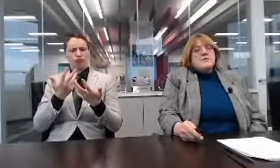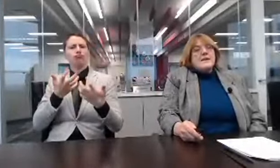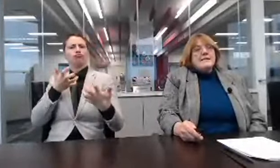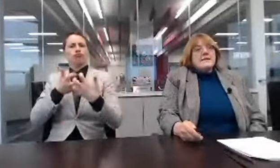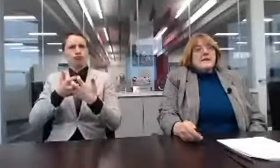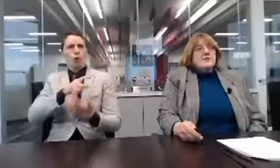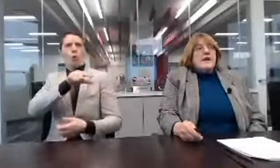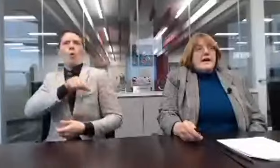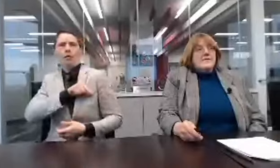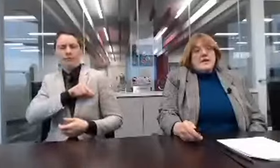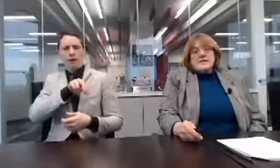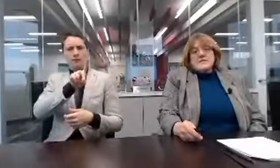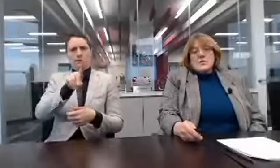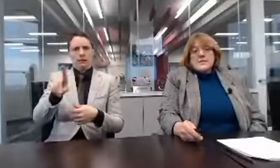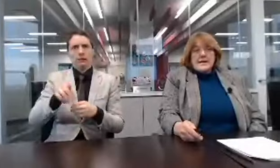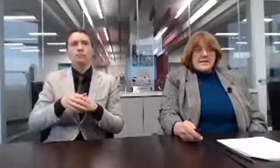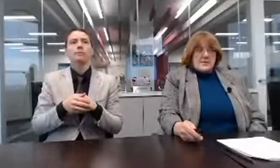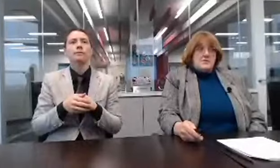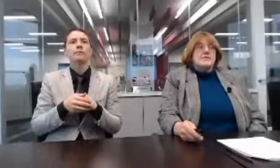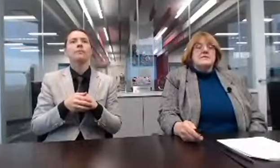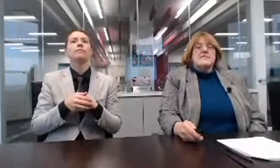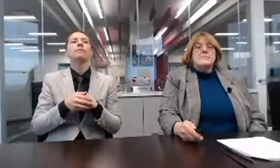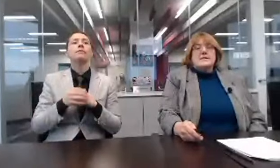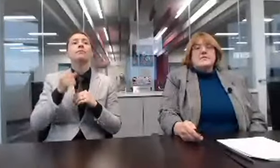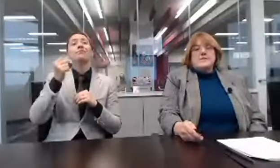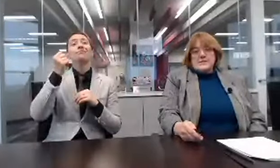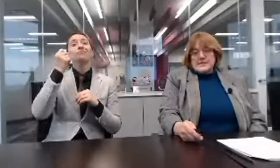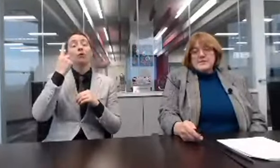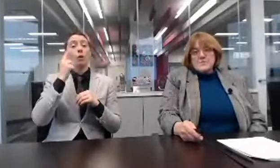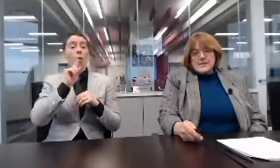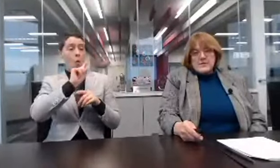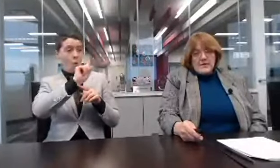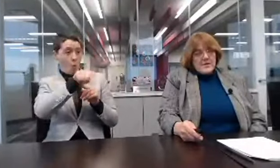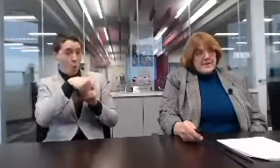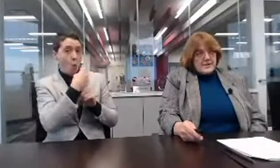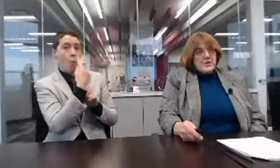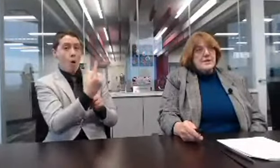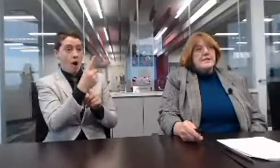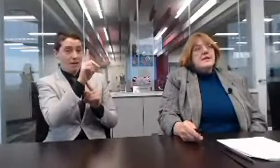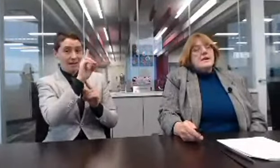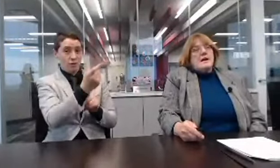You cannot have a sole diagnosis of mental illness, or mental health condition.